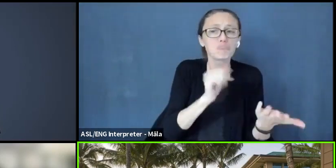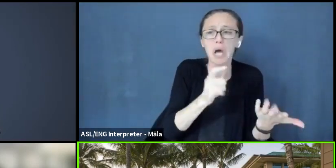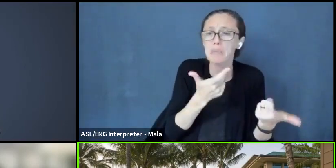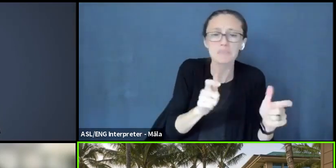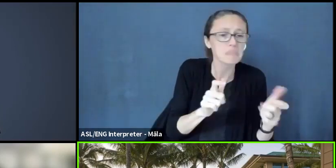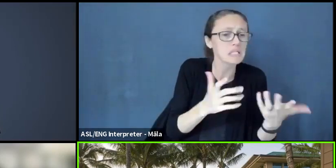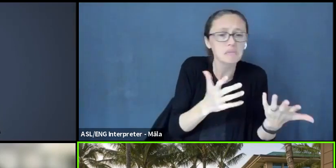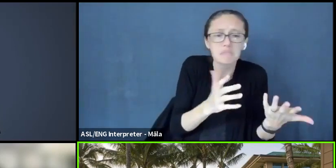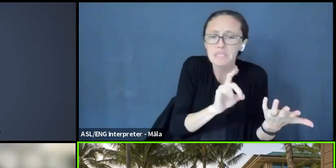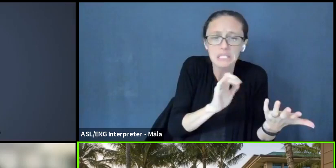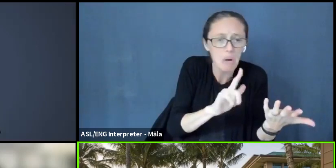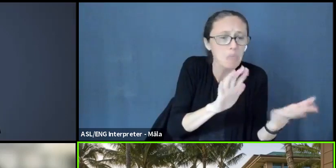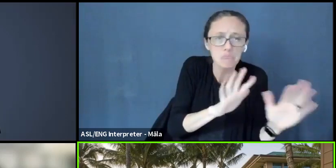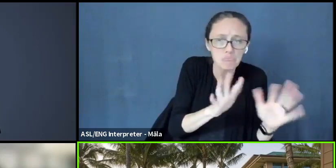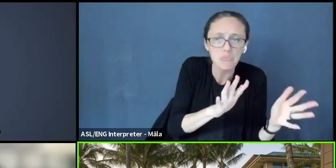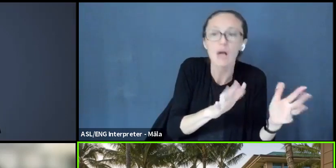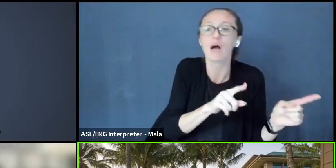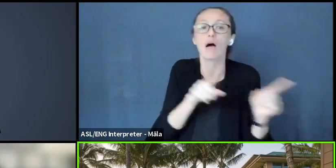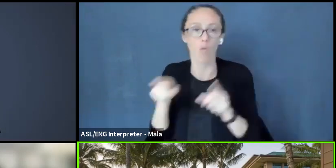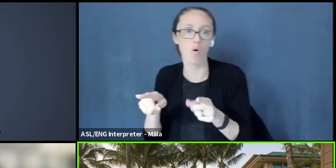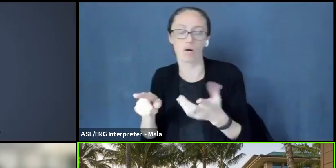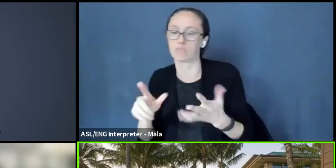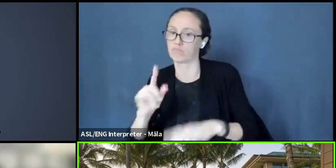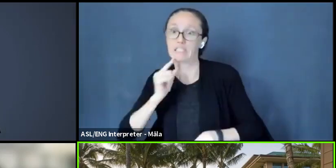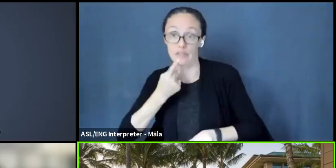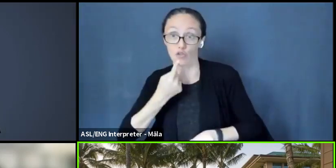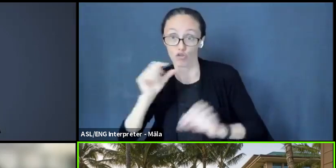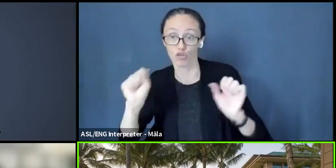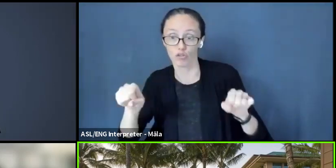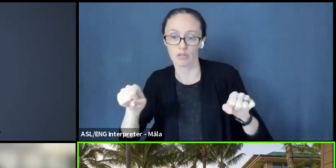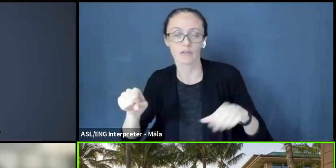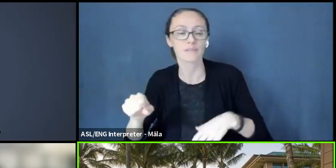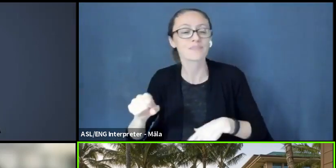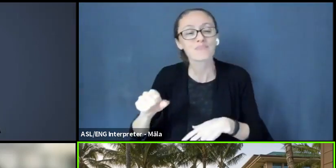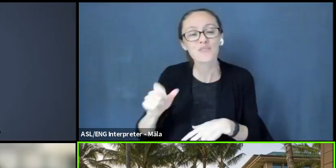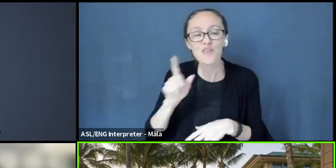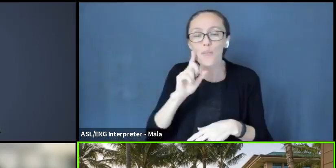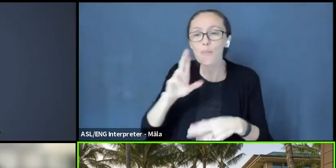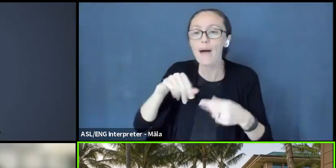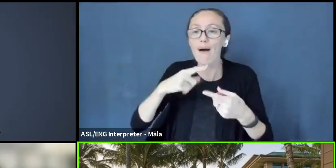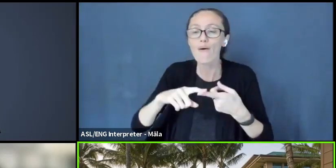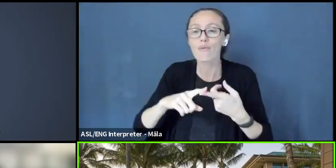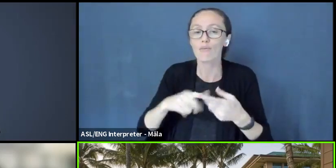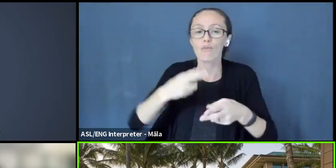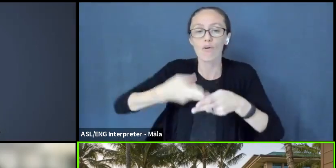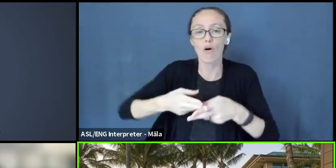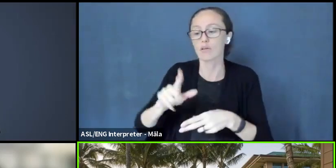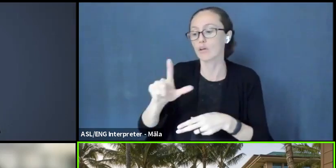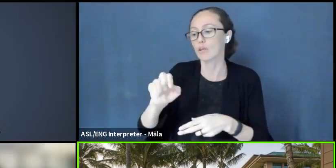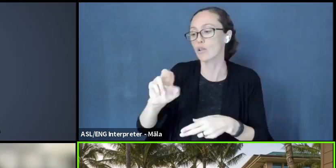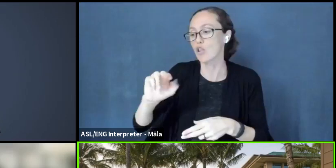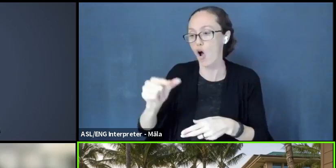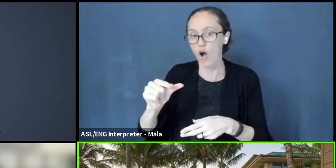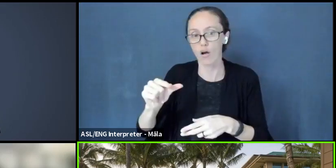The long Covid that we hear about at one that really causes people to not be able to work